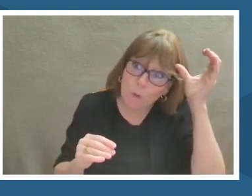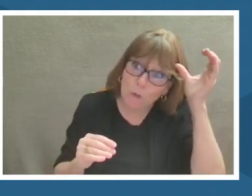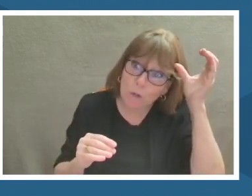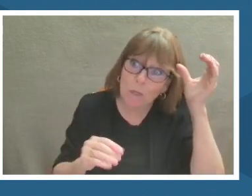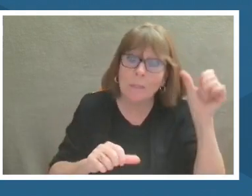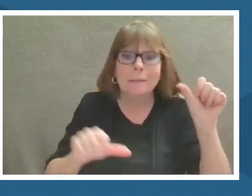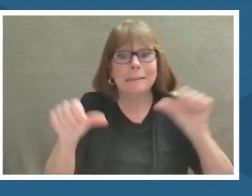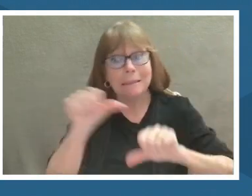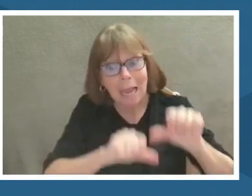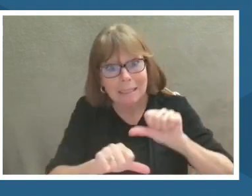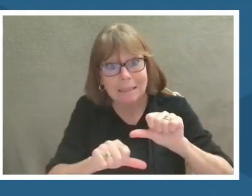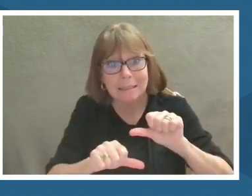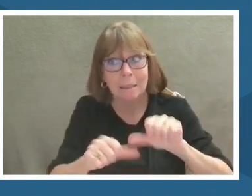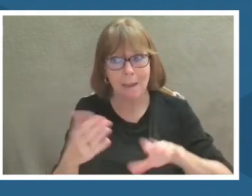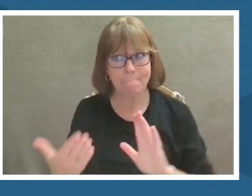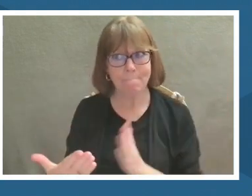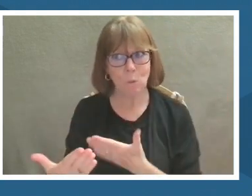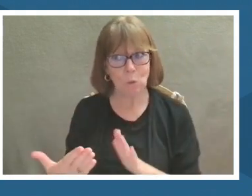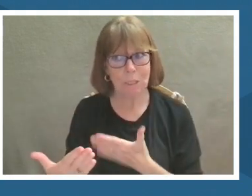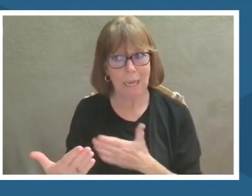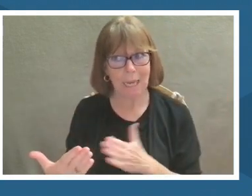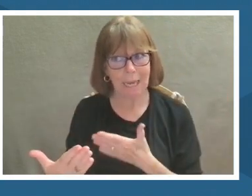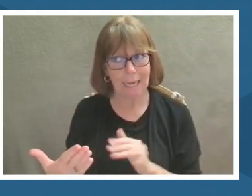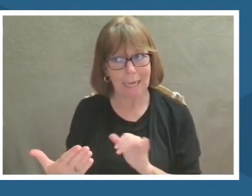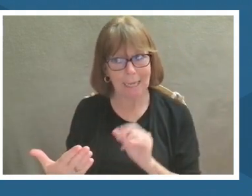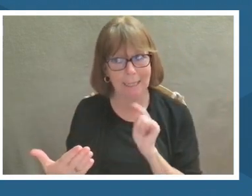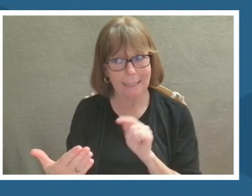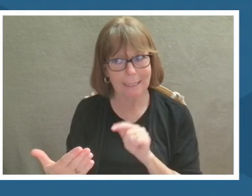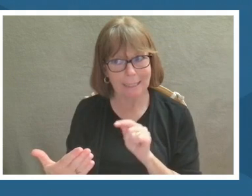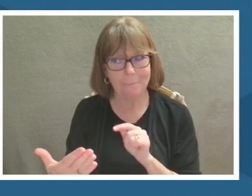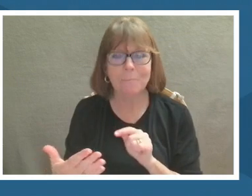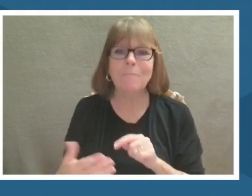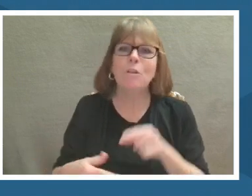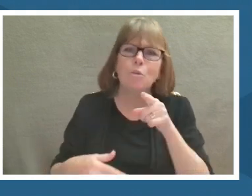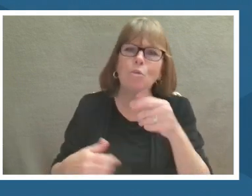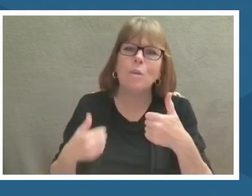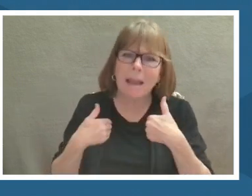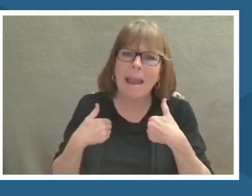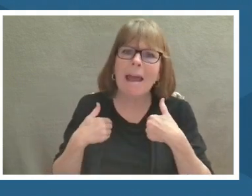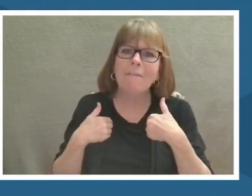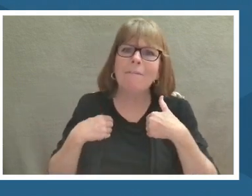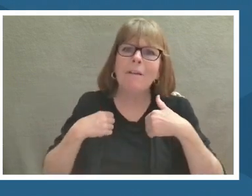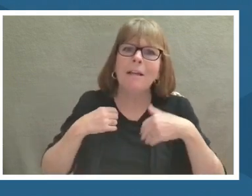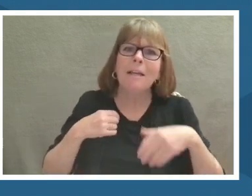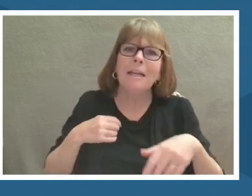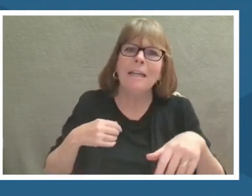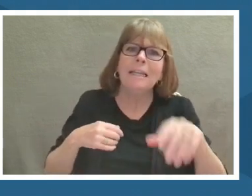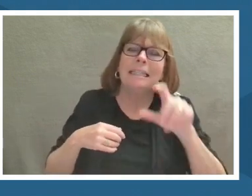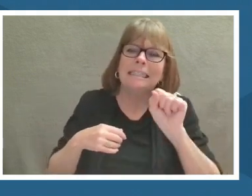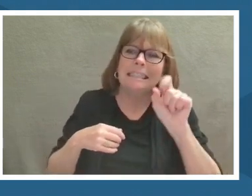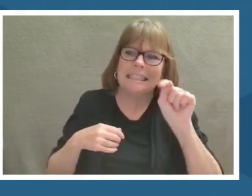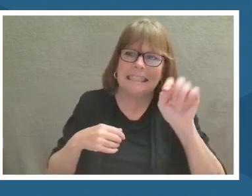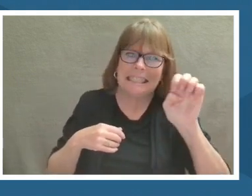is an opportunity to you know pursue steam related projects through that